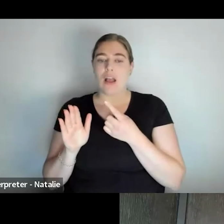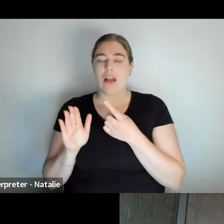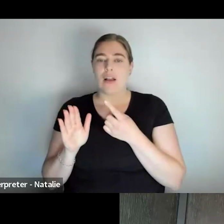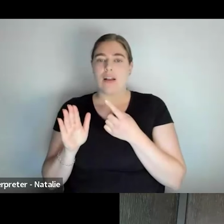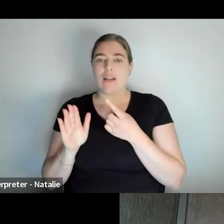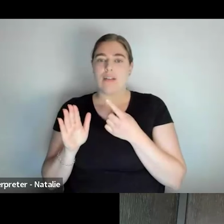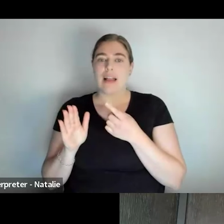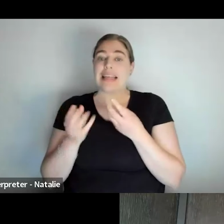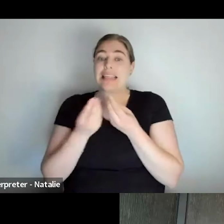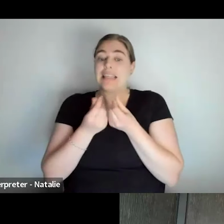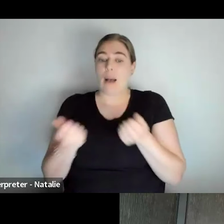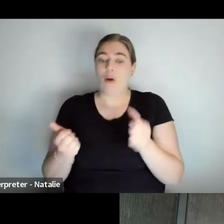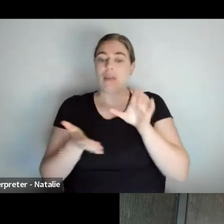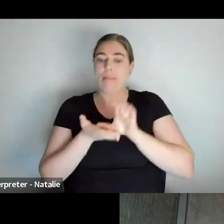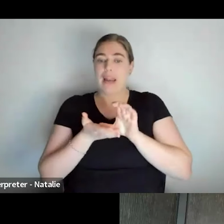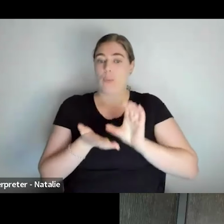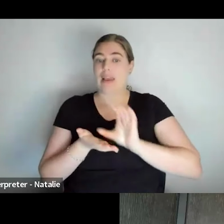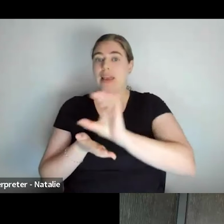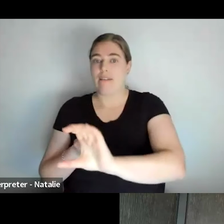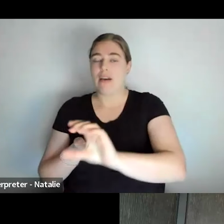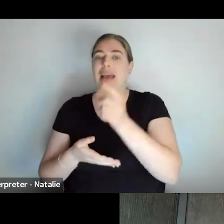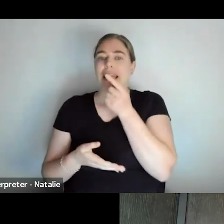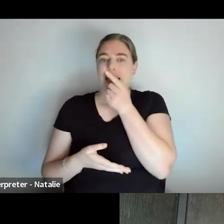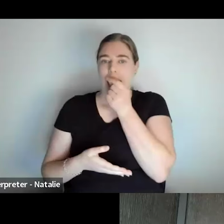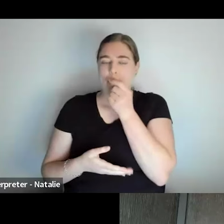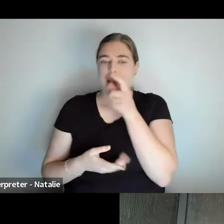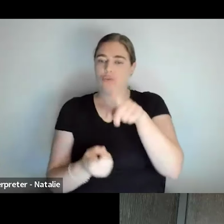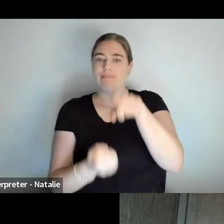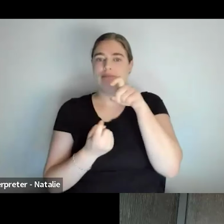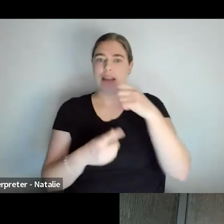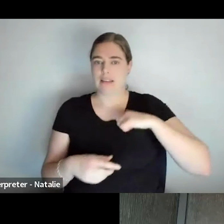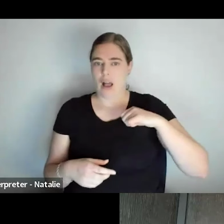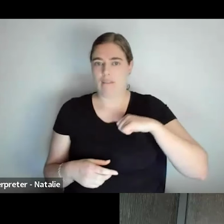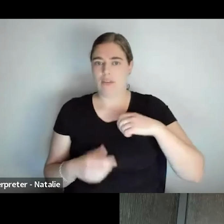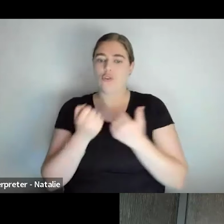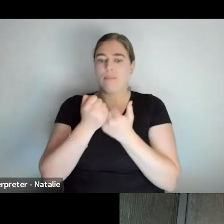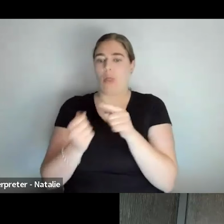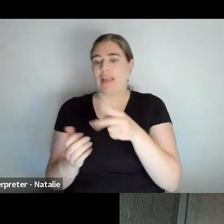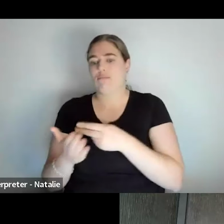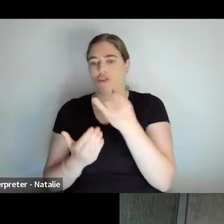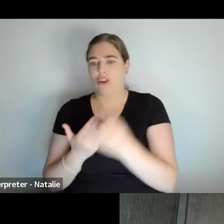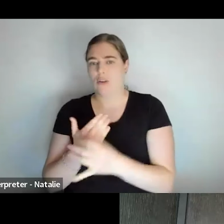staffing and operational costs in support of this particular activity or project.